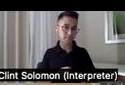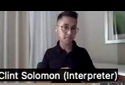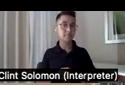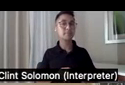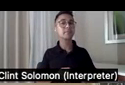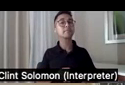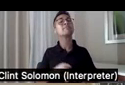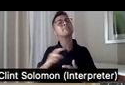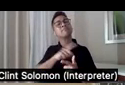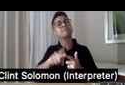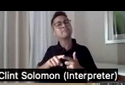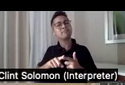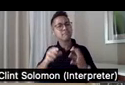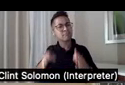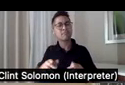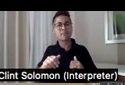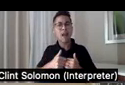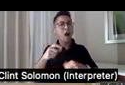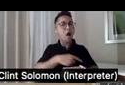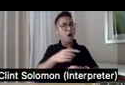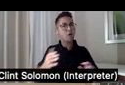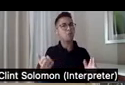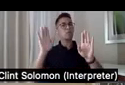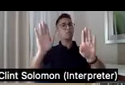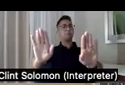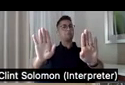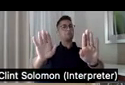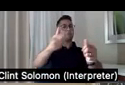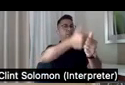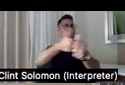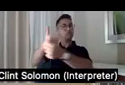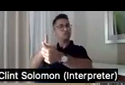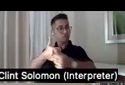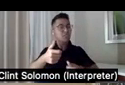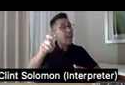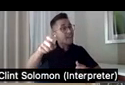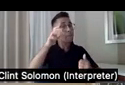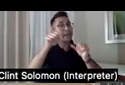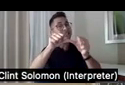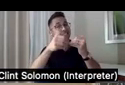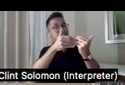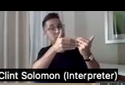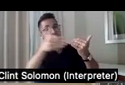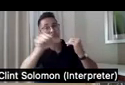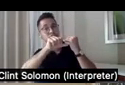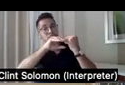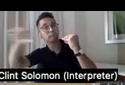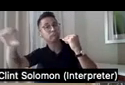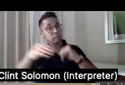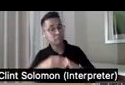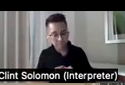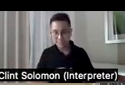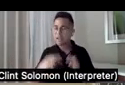how long to present each option and be consistent oftentimes in schools we do observe adults